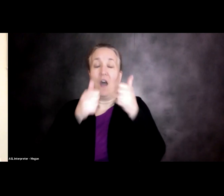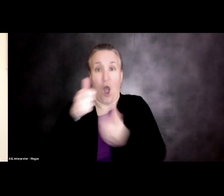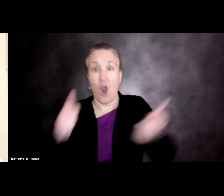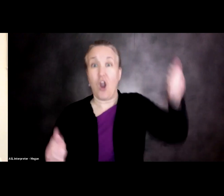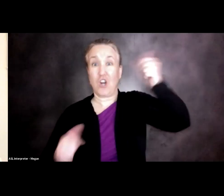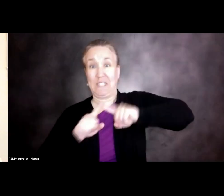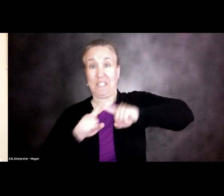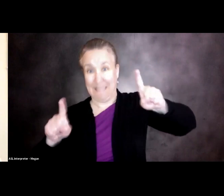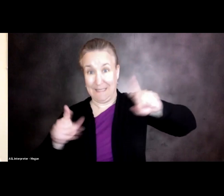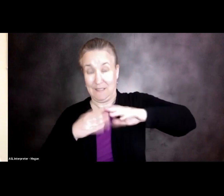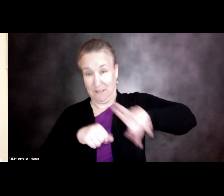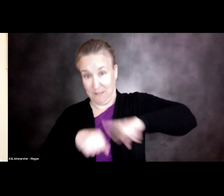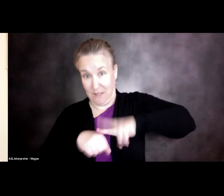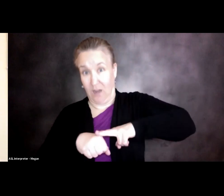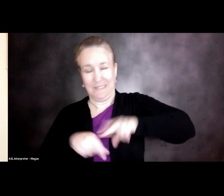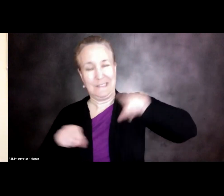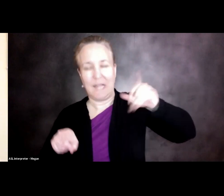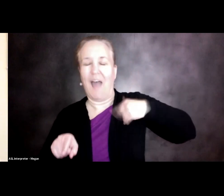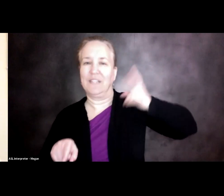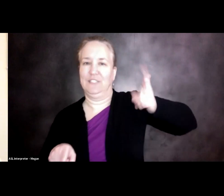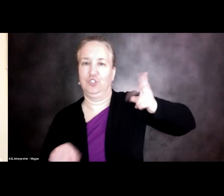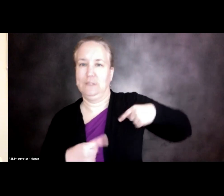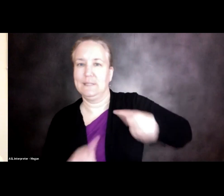between people has a history.